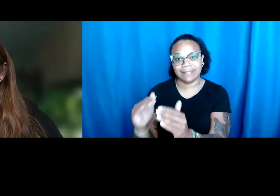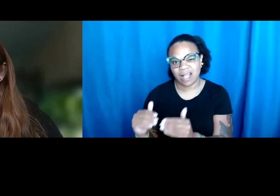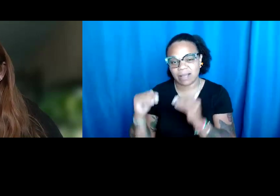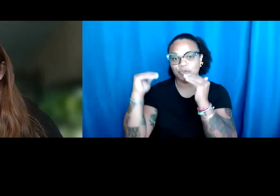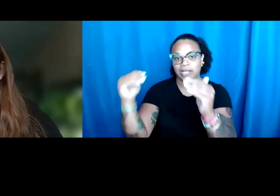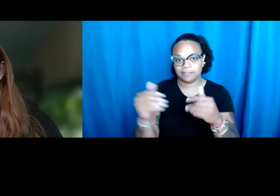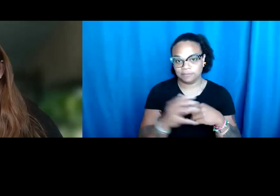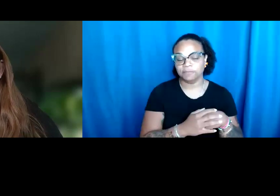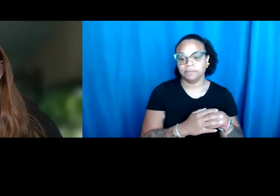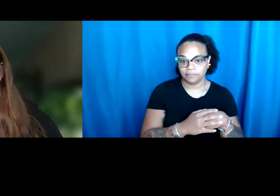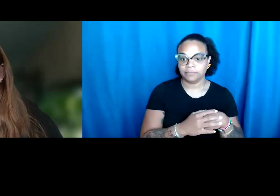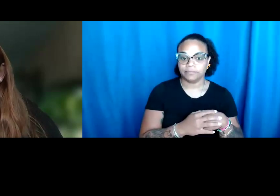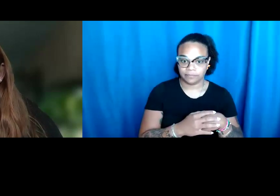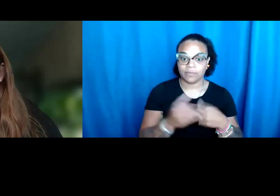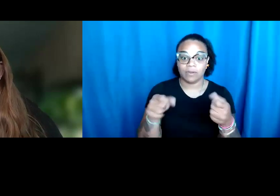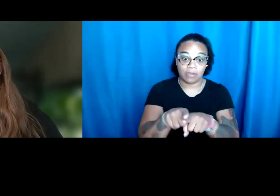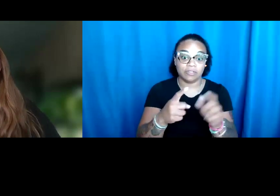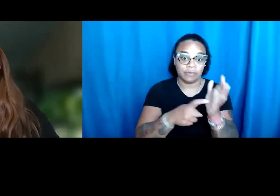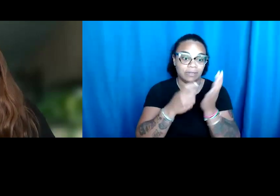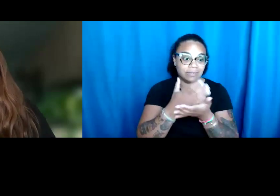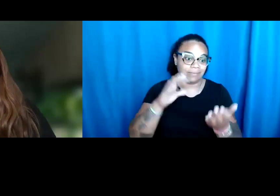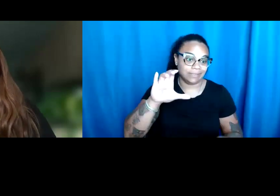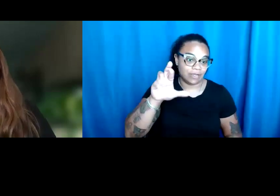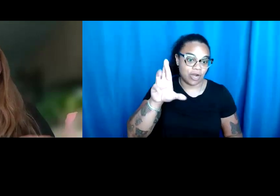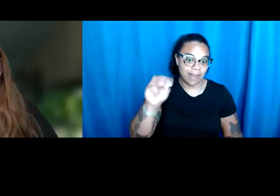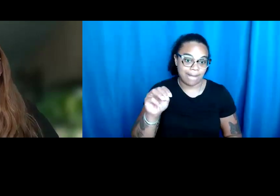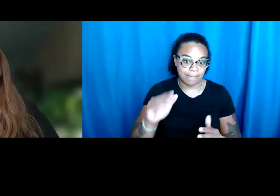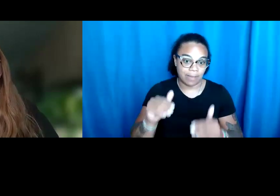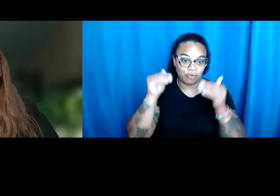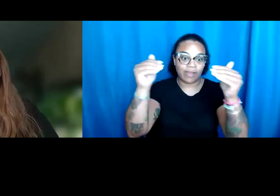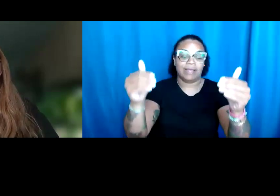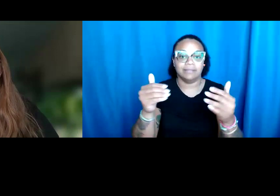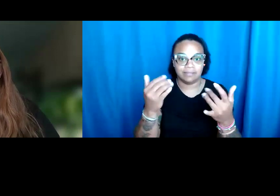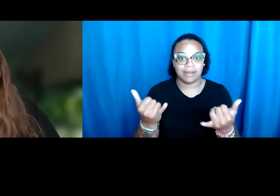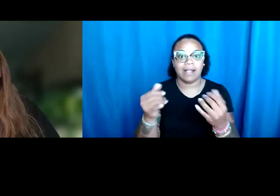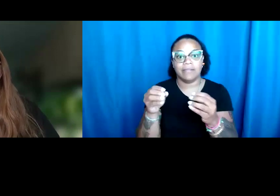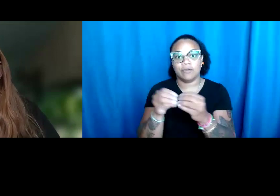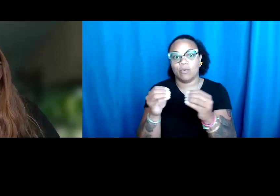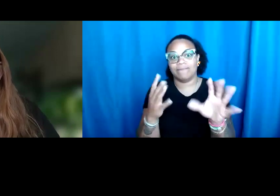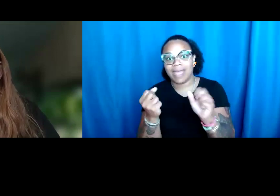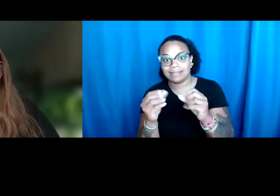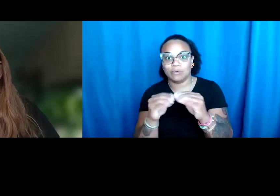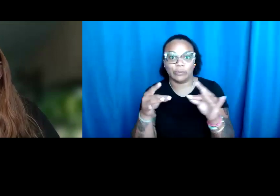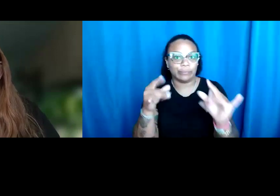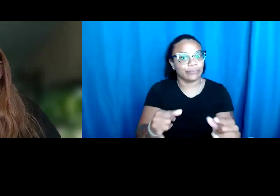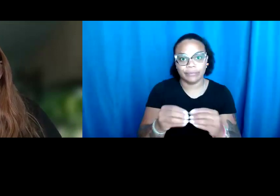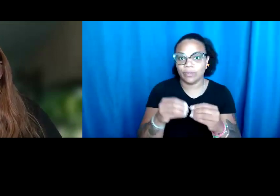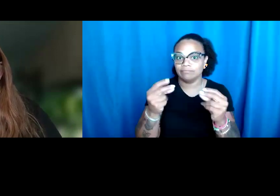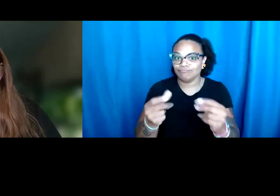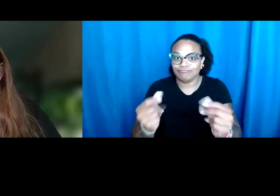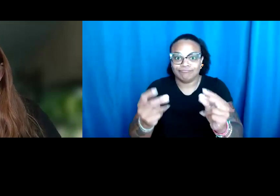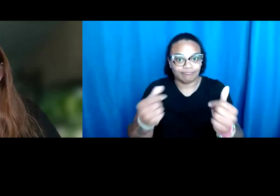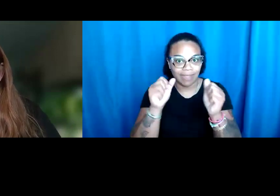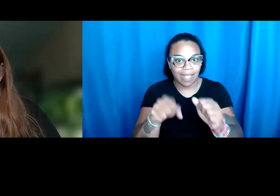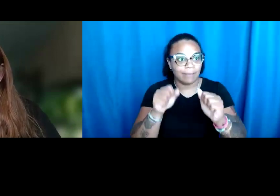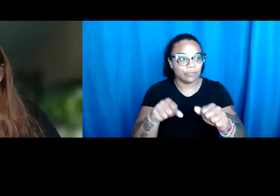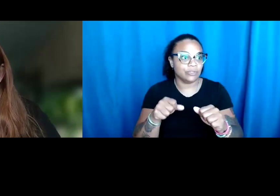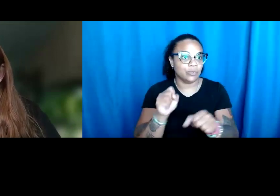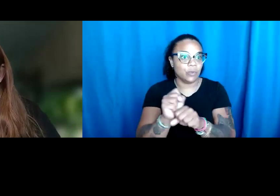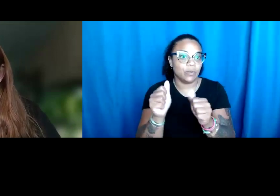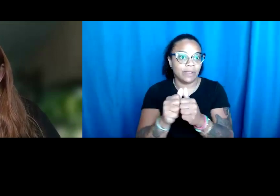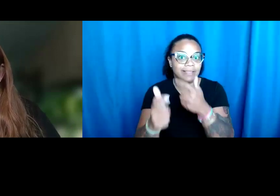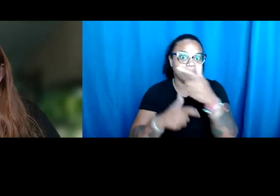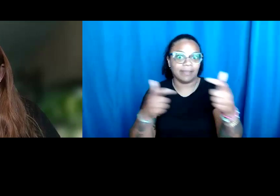some CRM upgrades that makes him faster and agile and work with the big players who are